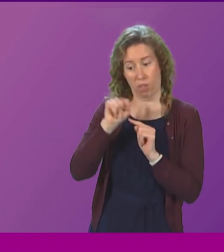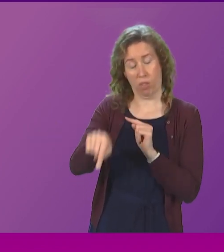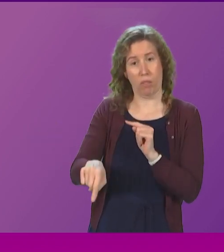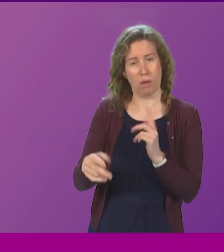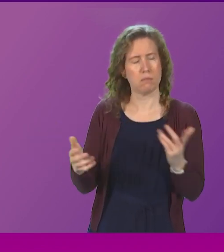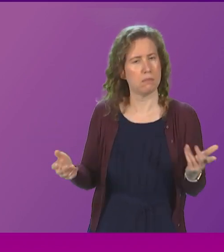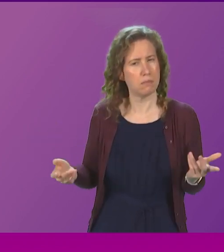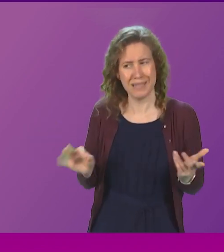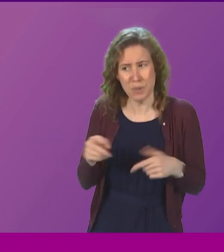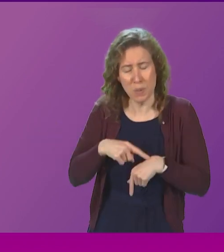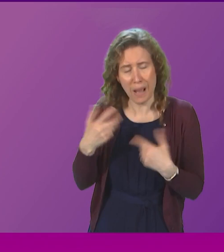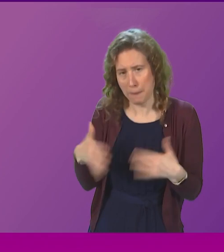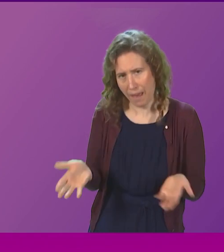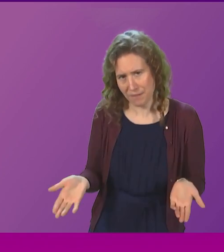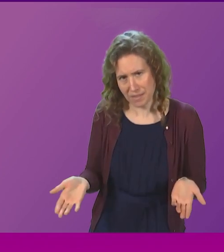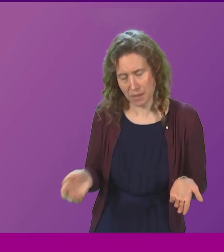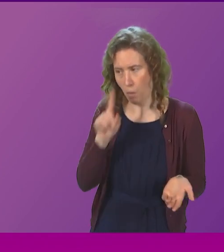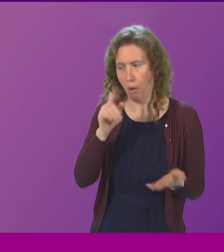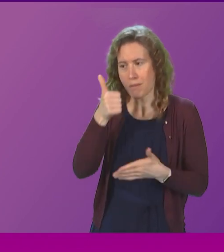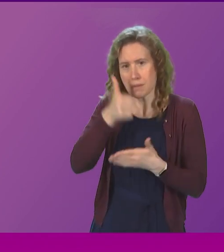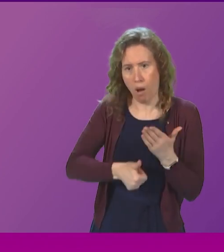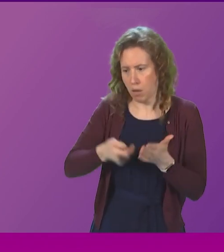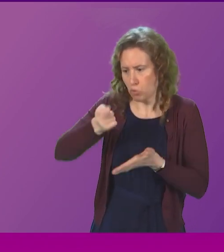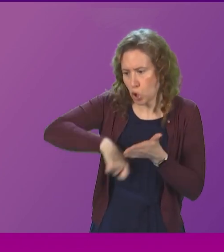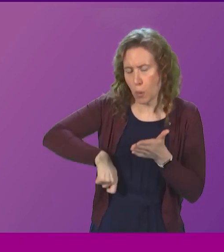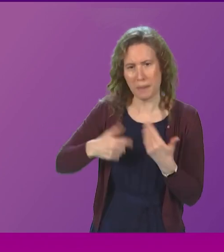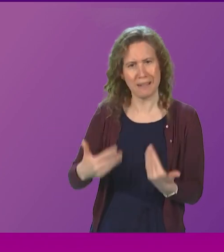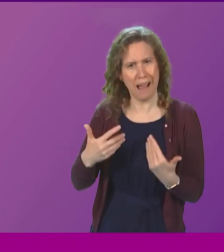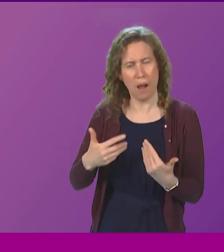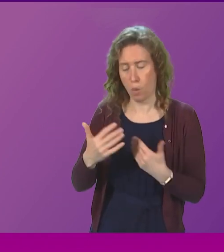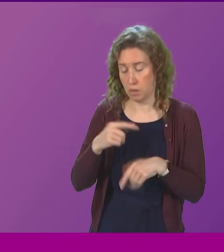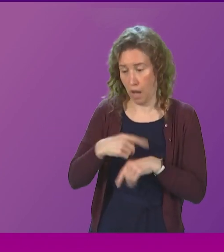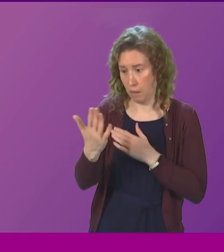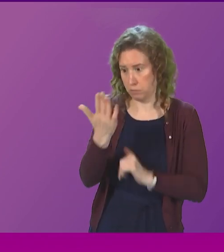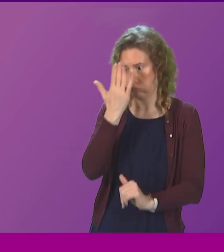There is no time left to start the procurement process for the next round.